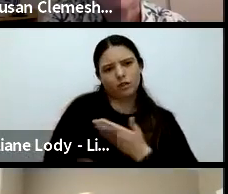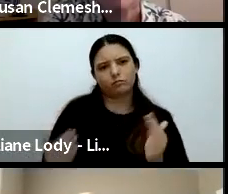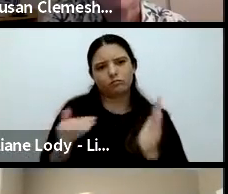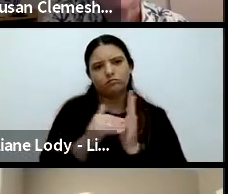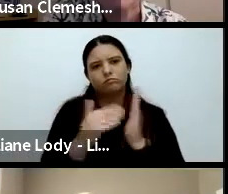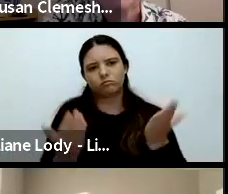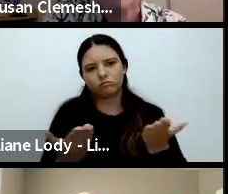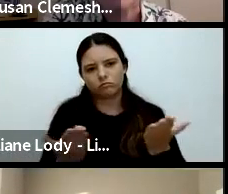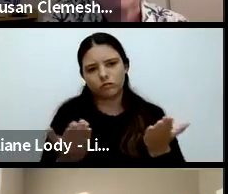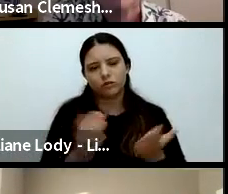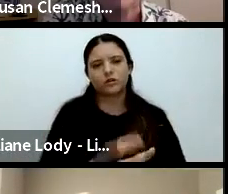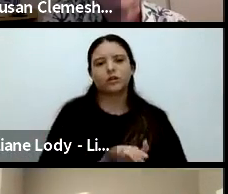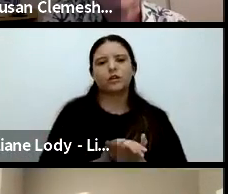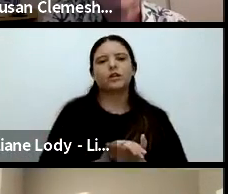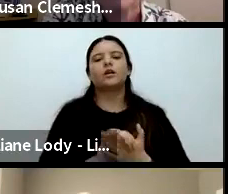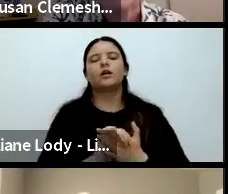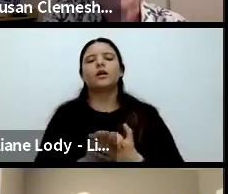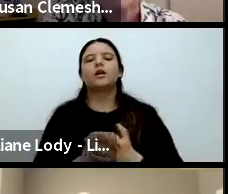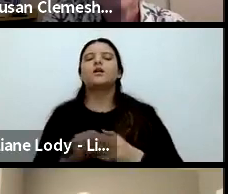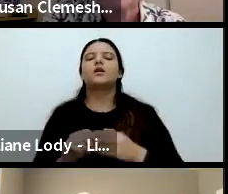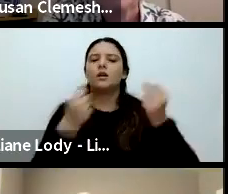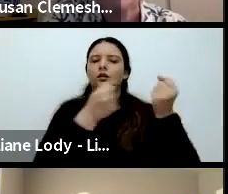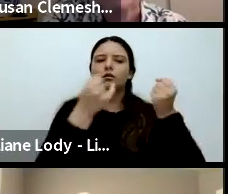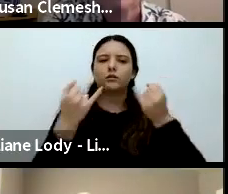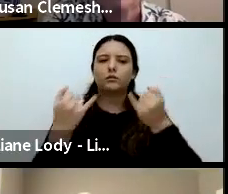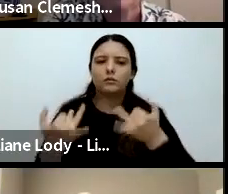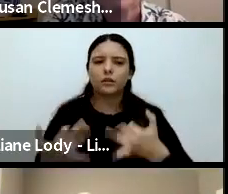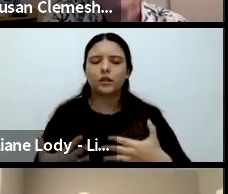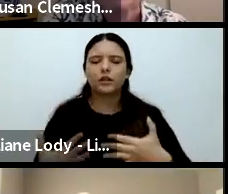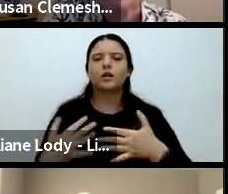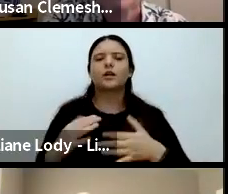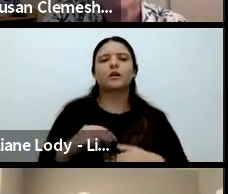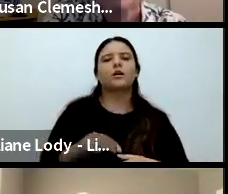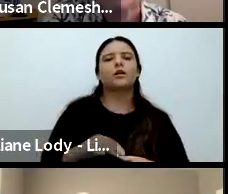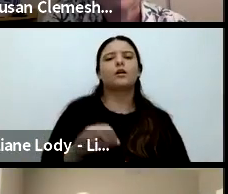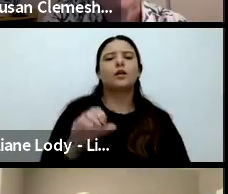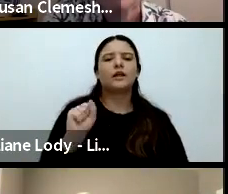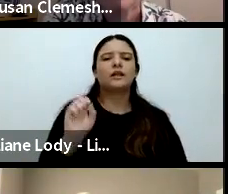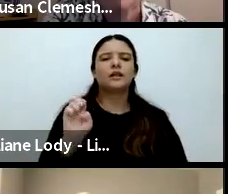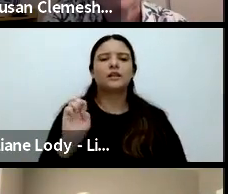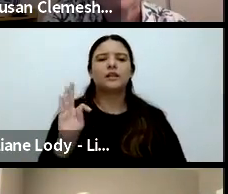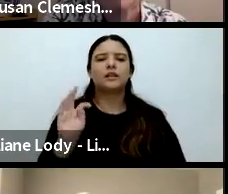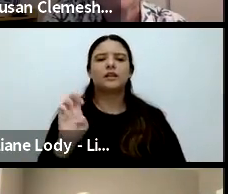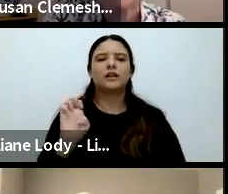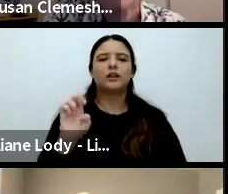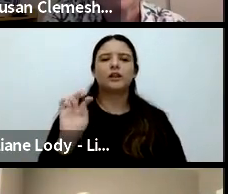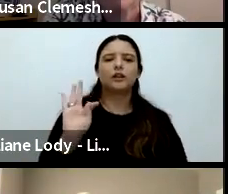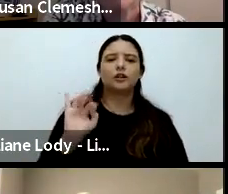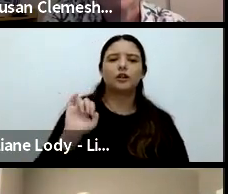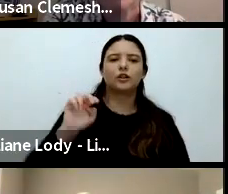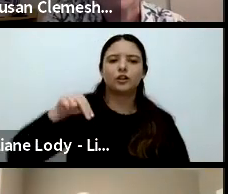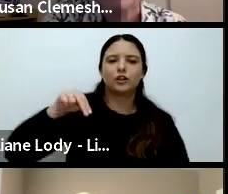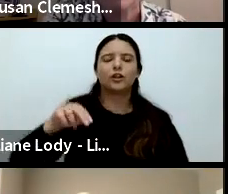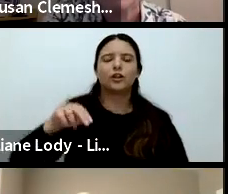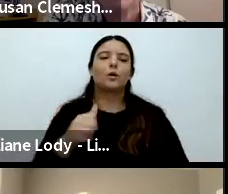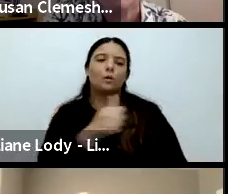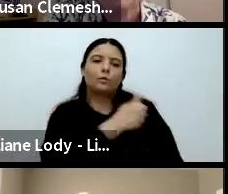something, because I've said that we have something called student teaching. where you know, they. they go they go spend a semester they go spend a semester or a year in schools, be